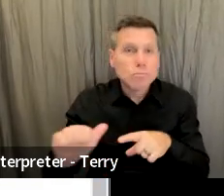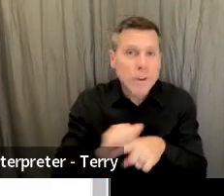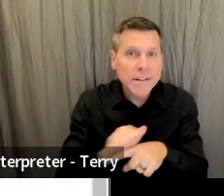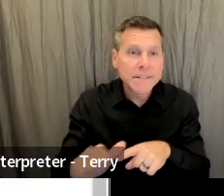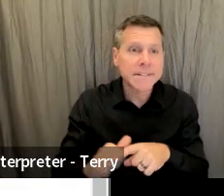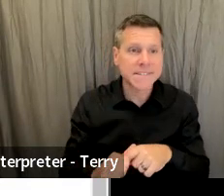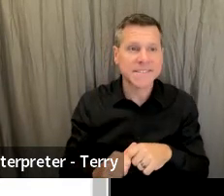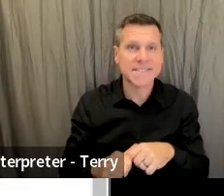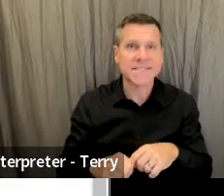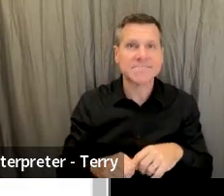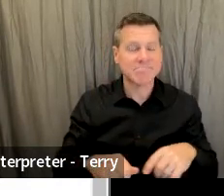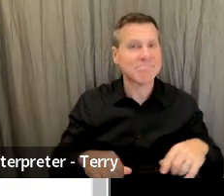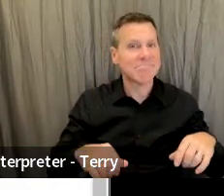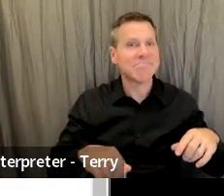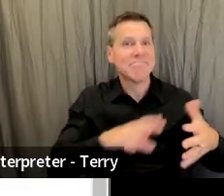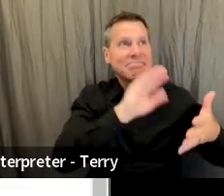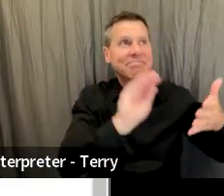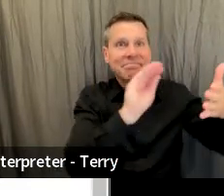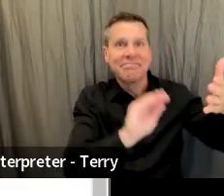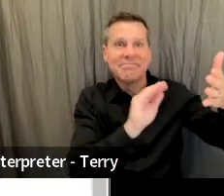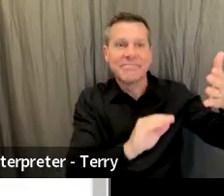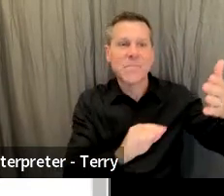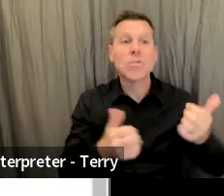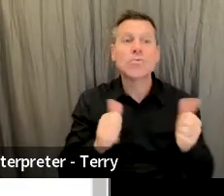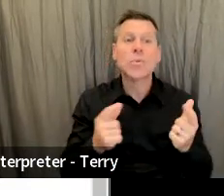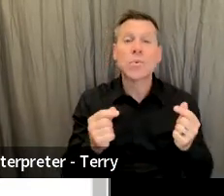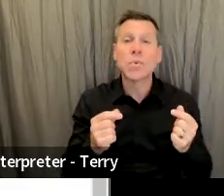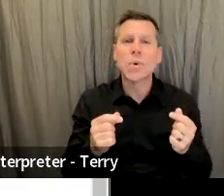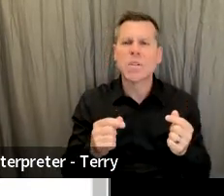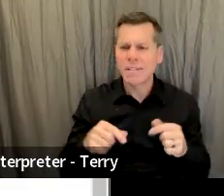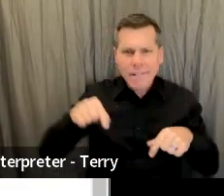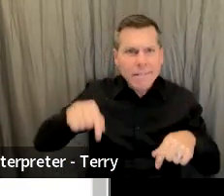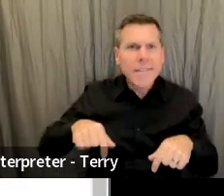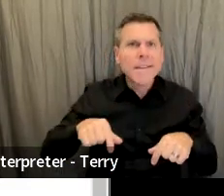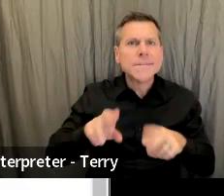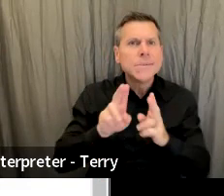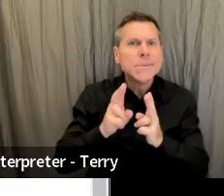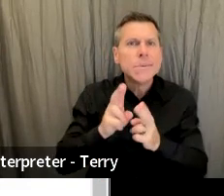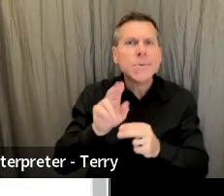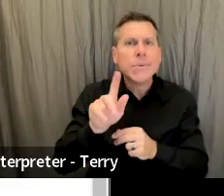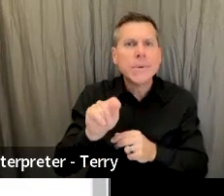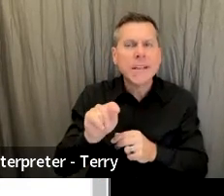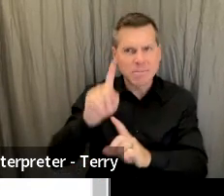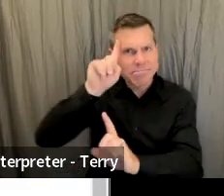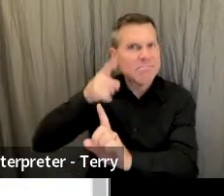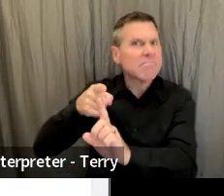And so best practice to say that we should do things like outline the unit or module objective slash rules for that unit or module